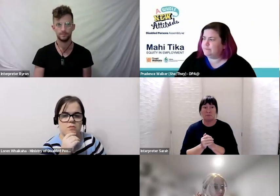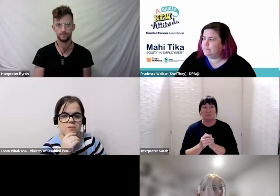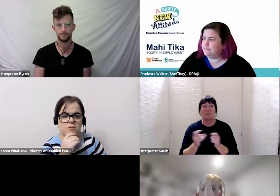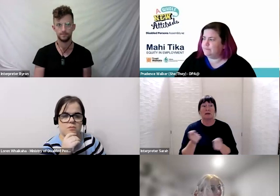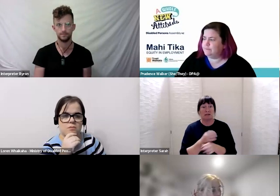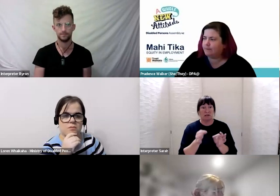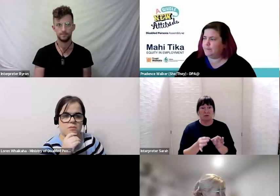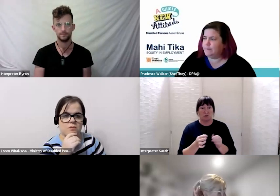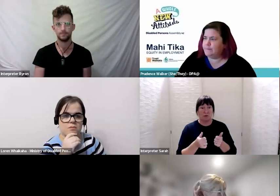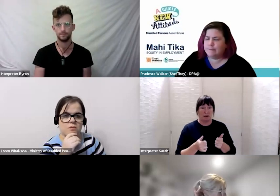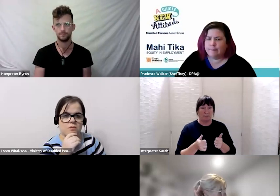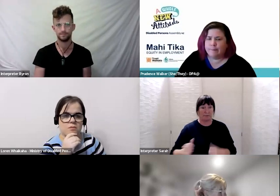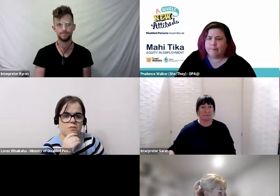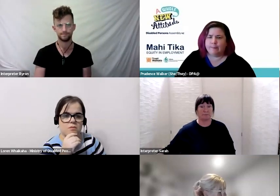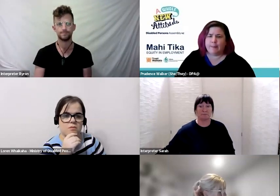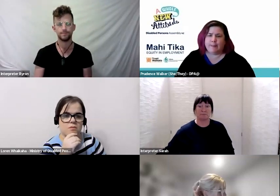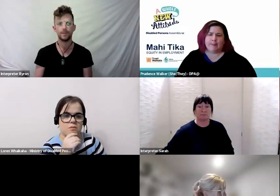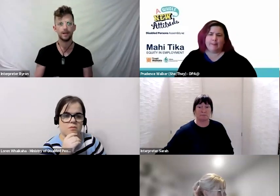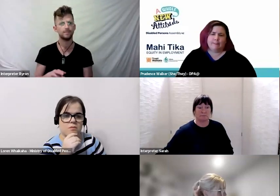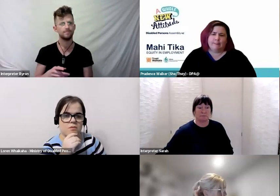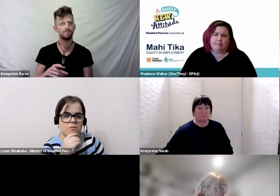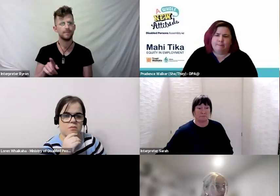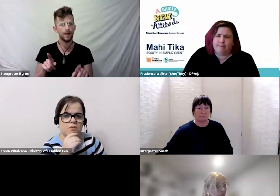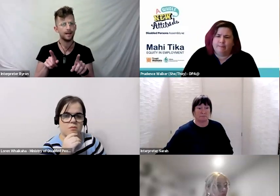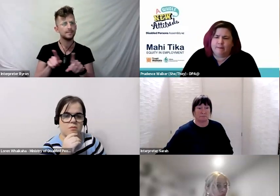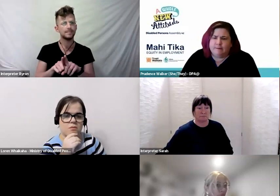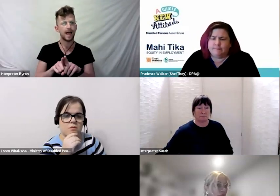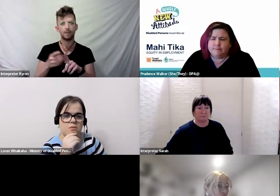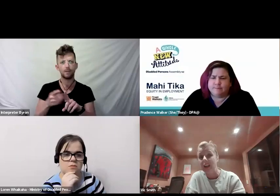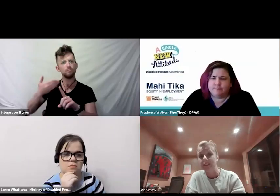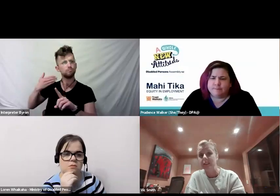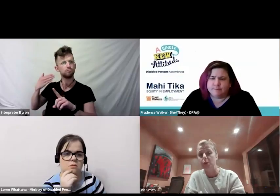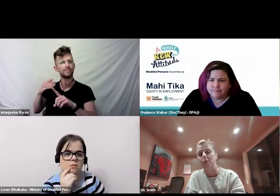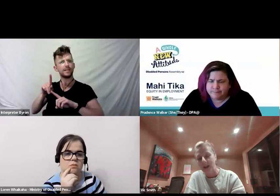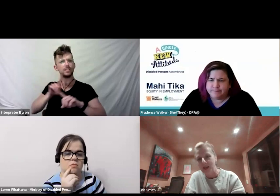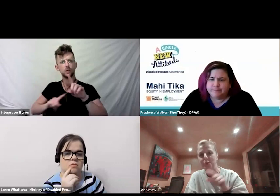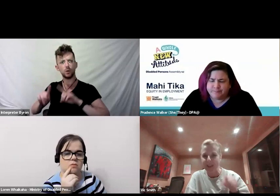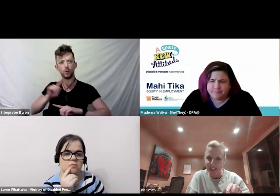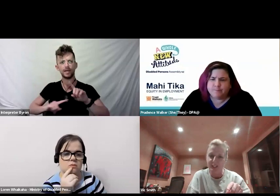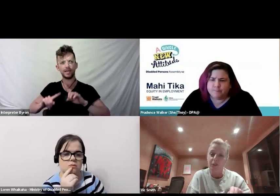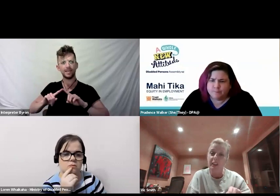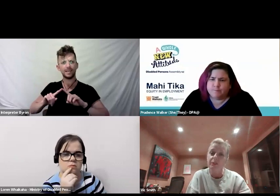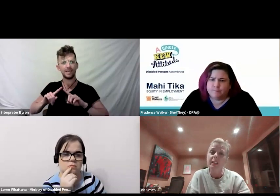huis is we’ve made sure that we’ve followed up on our website with questions and answers that were unable to be answered on the evening.